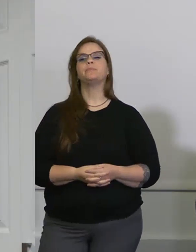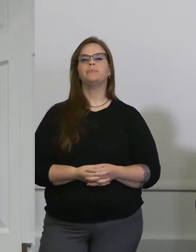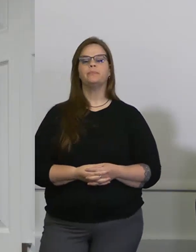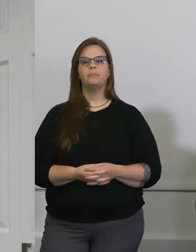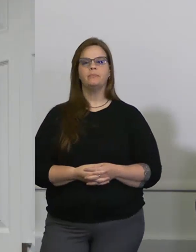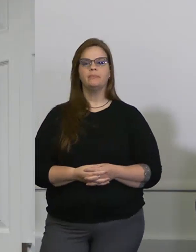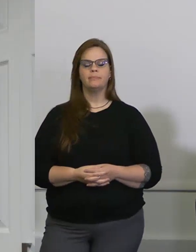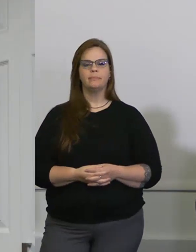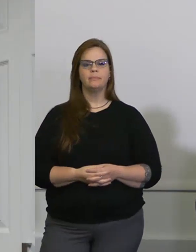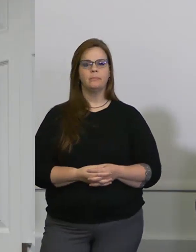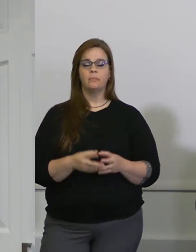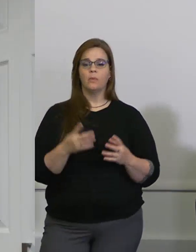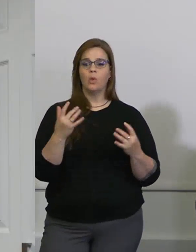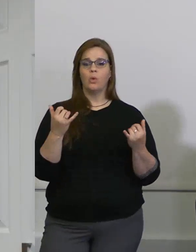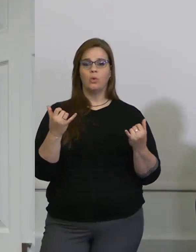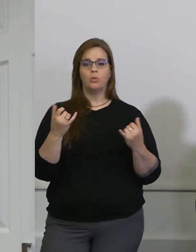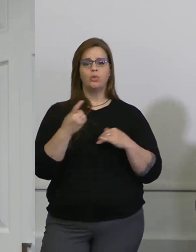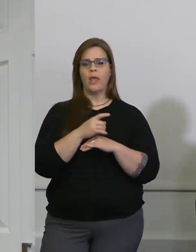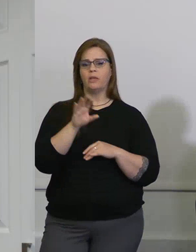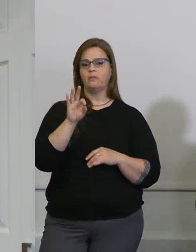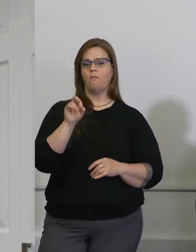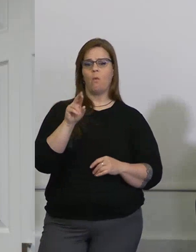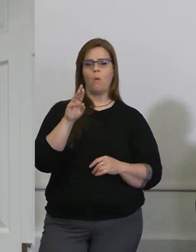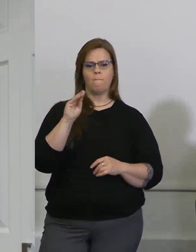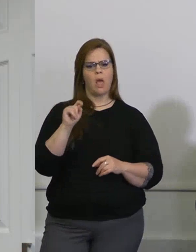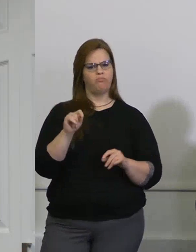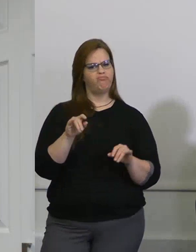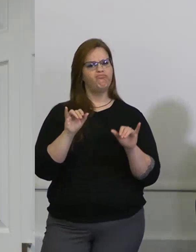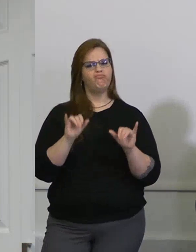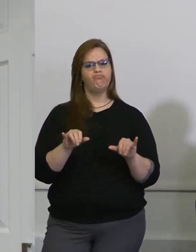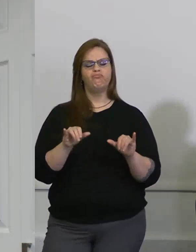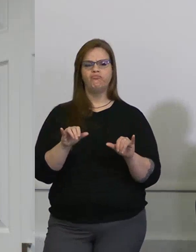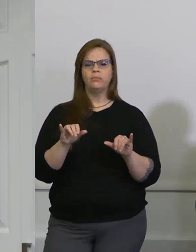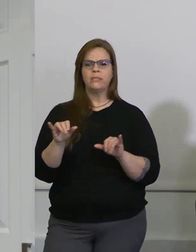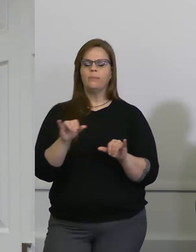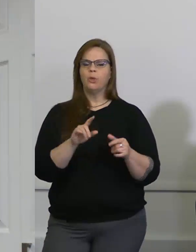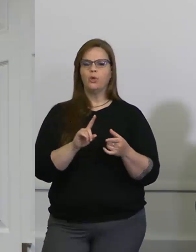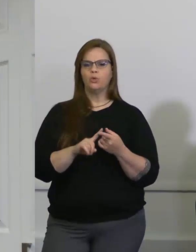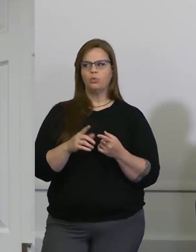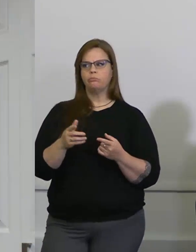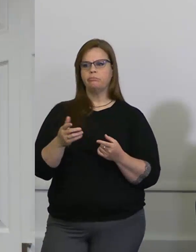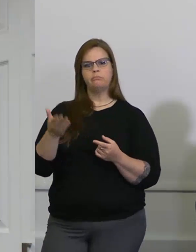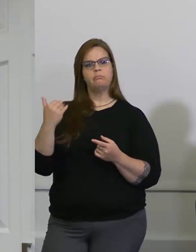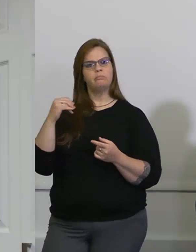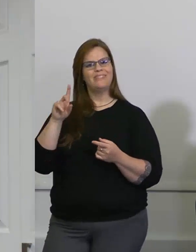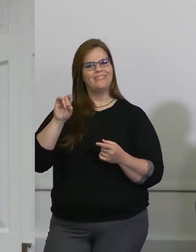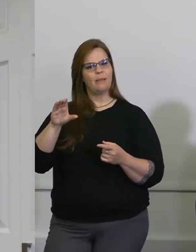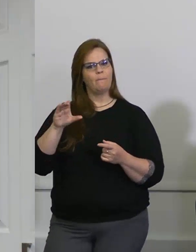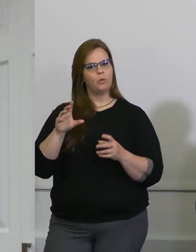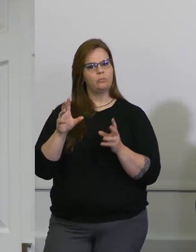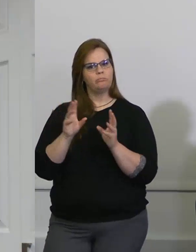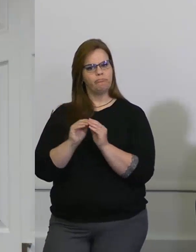For today's format, we'll keep it similar to the last one. We will start with.